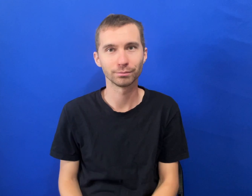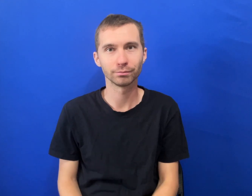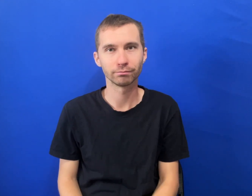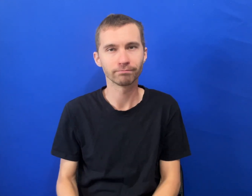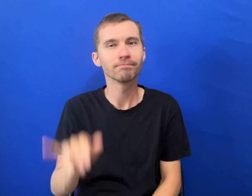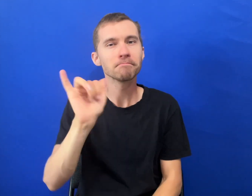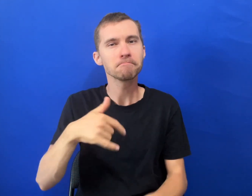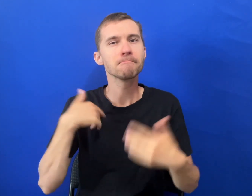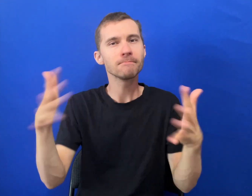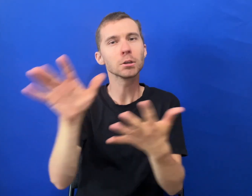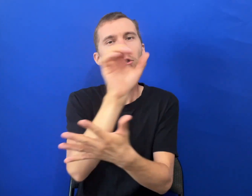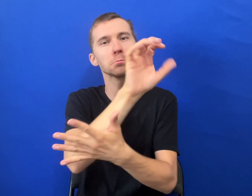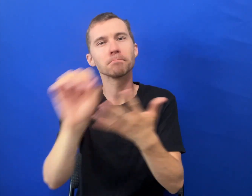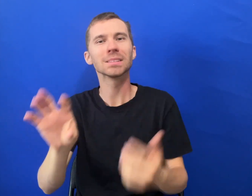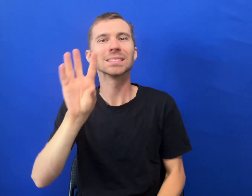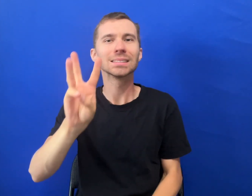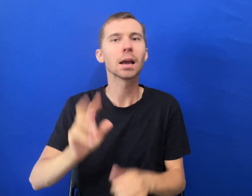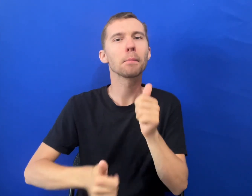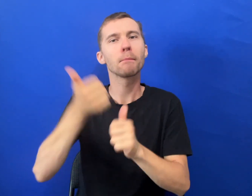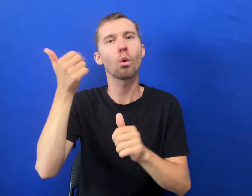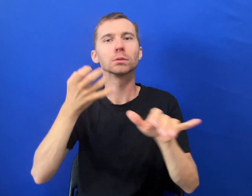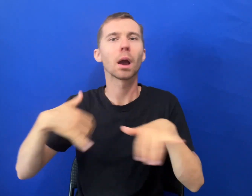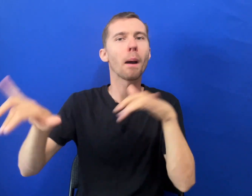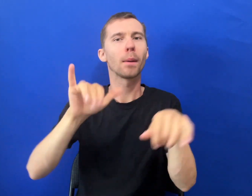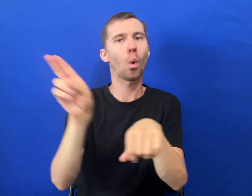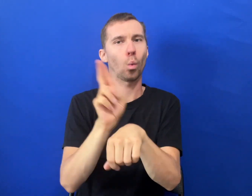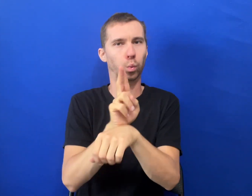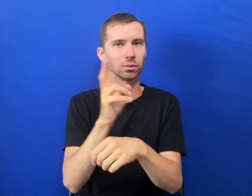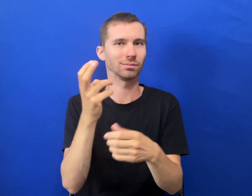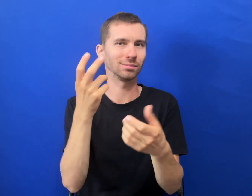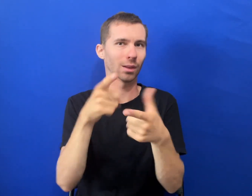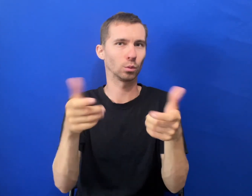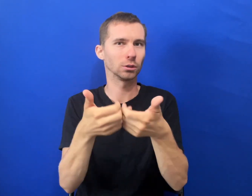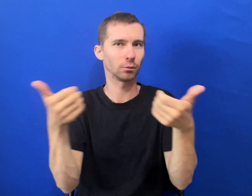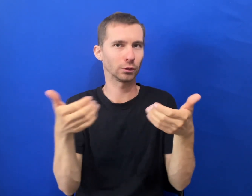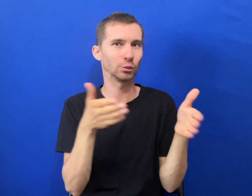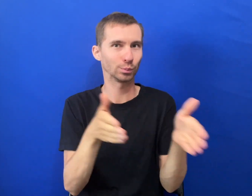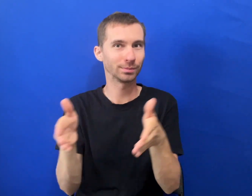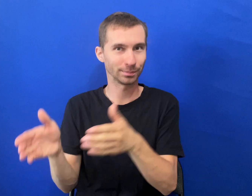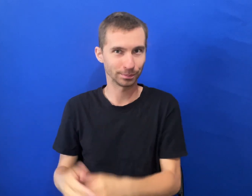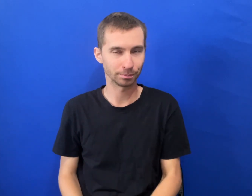I have just now listed six common ways to use language separation.